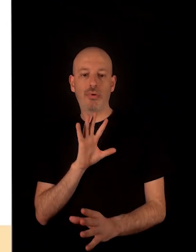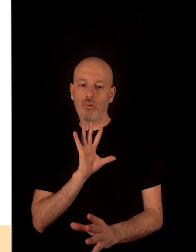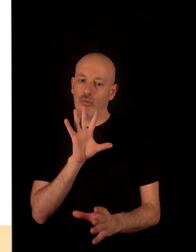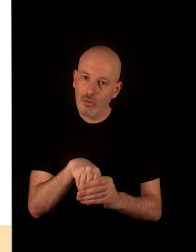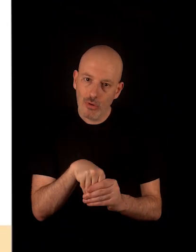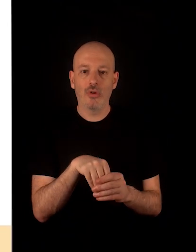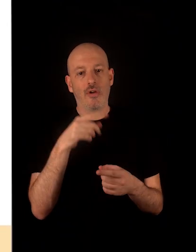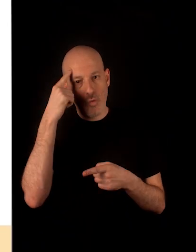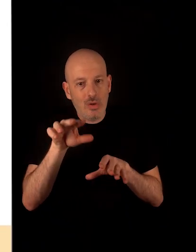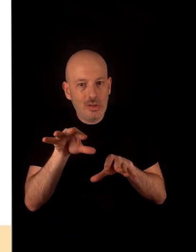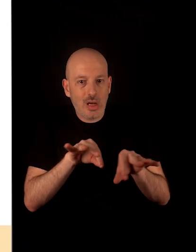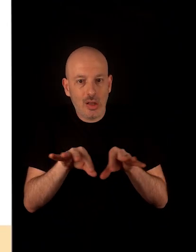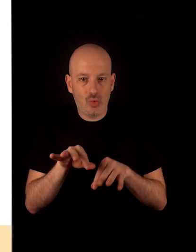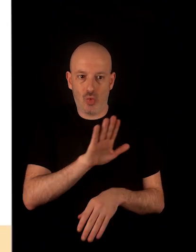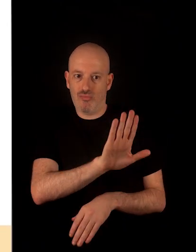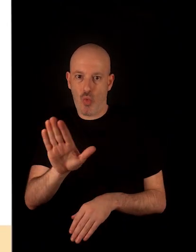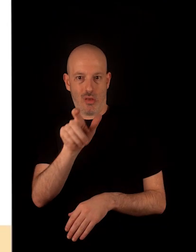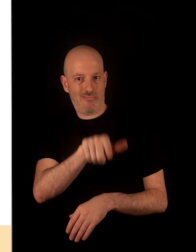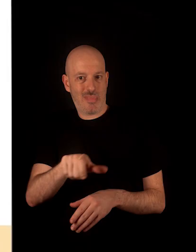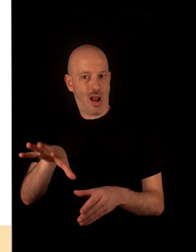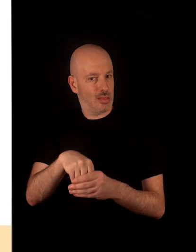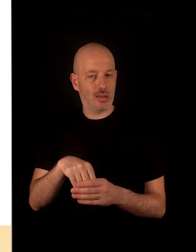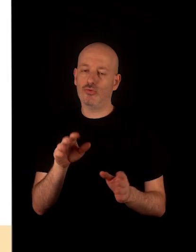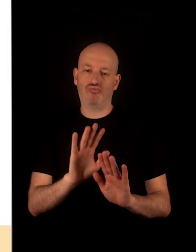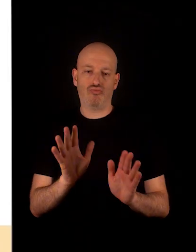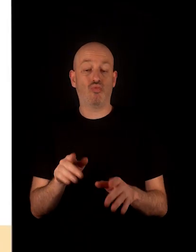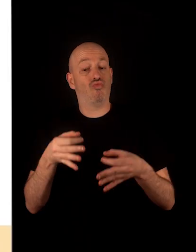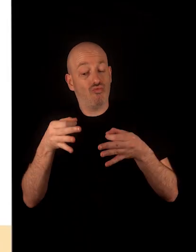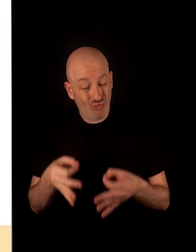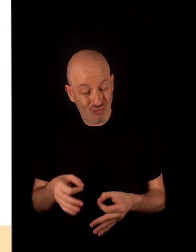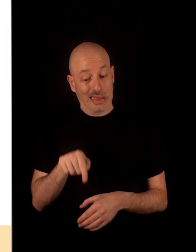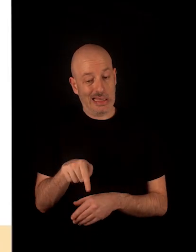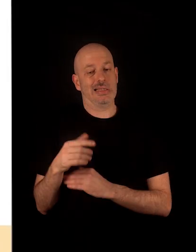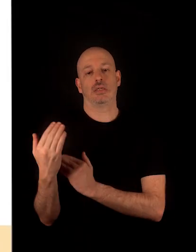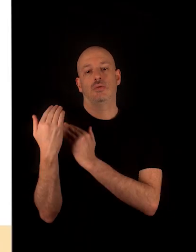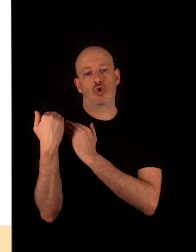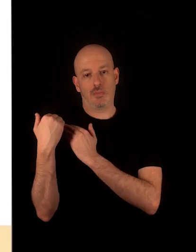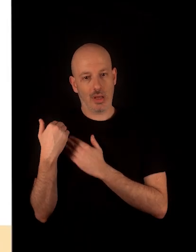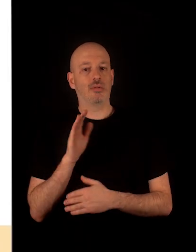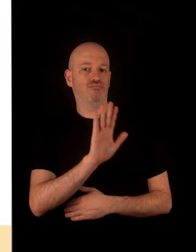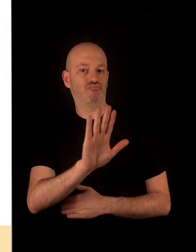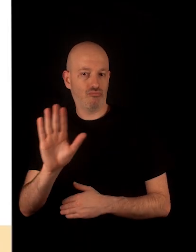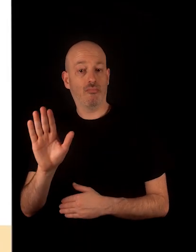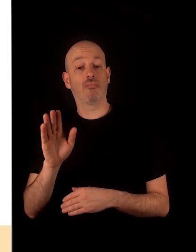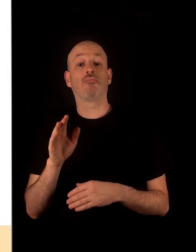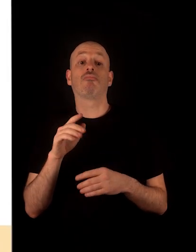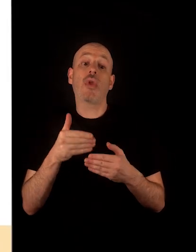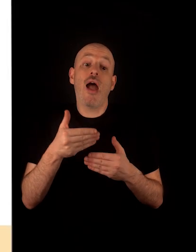For example an artist that you already know and you probably worked with. You are free to select them. It can be through an open call.